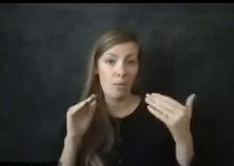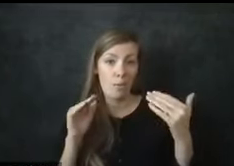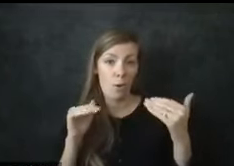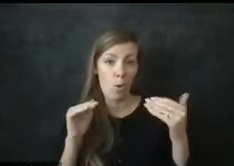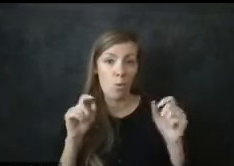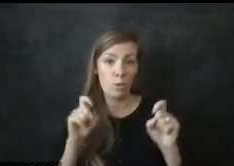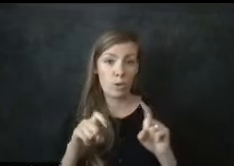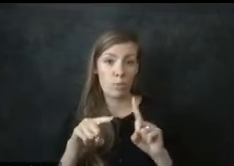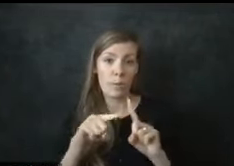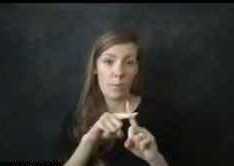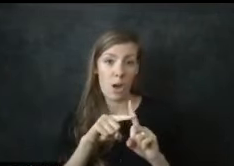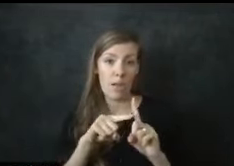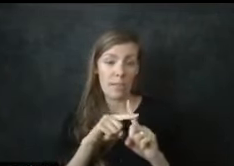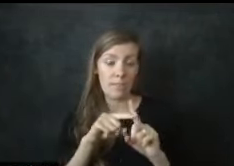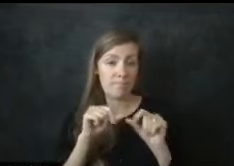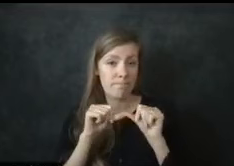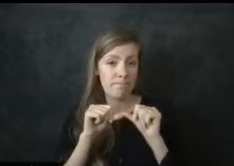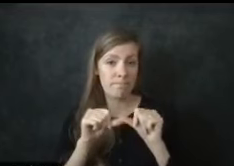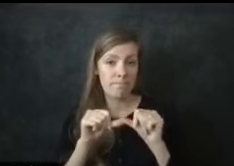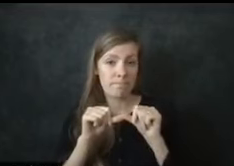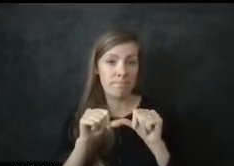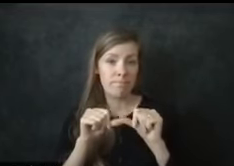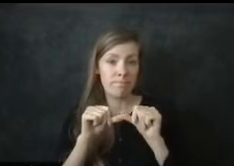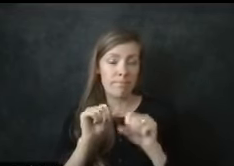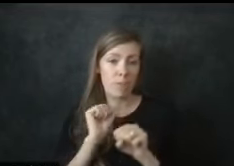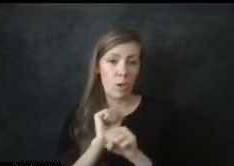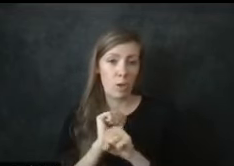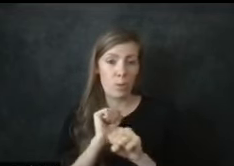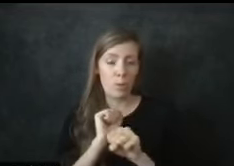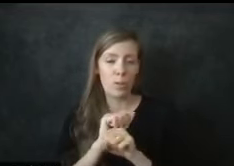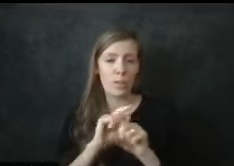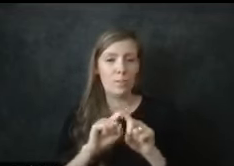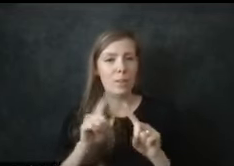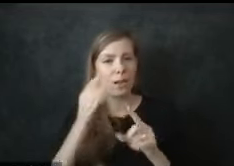and continue with our vaccination efforts, I would just advise everybody to take the